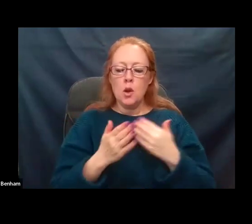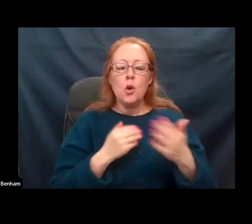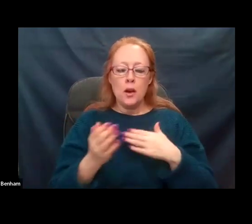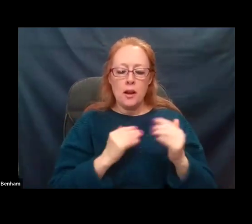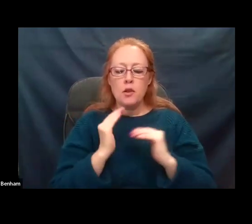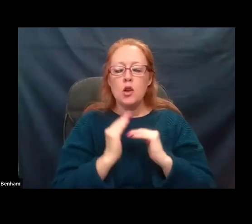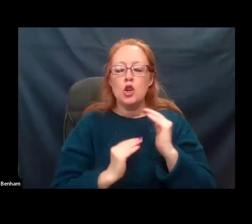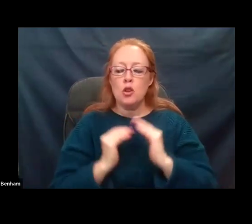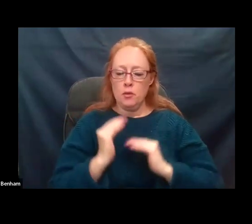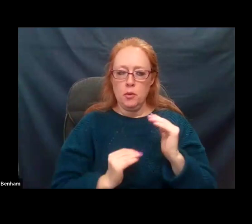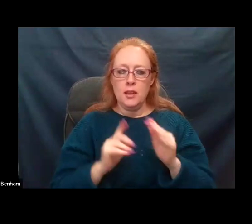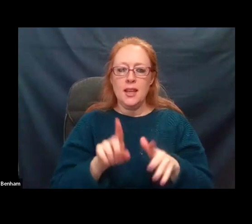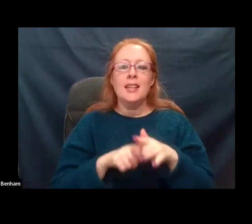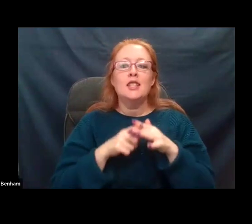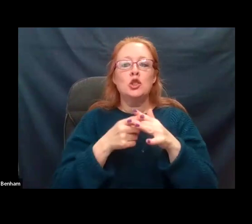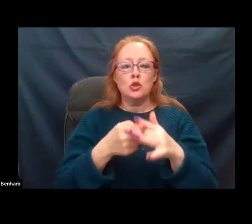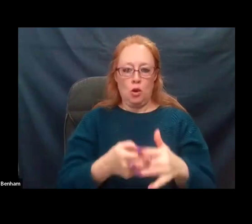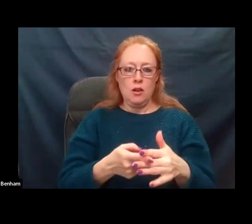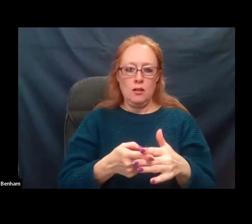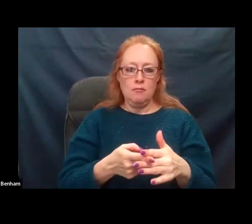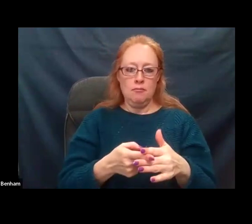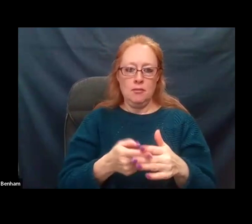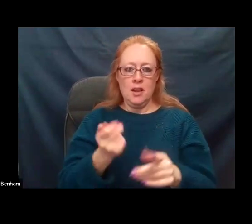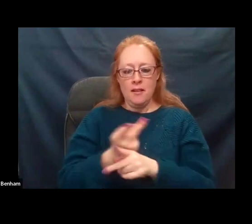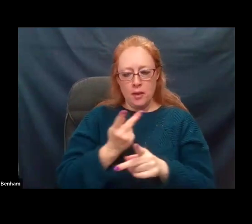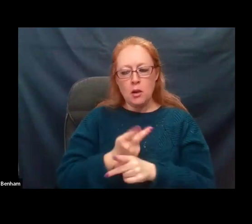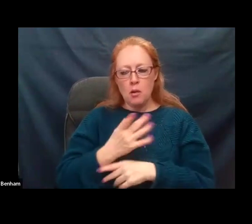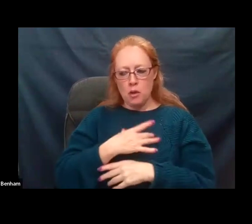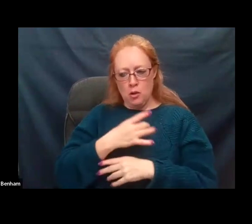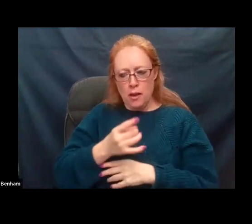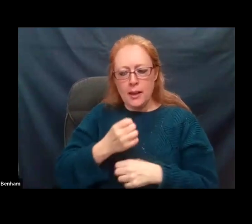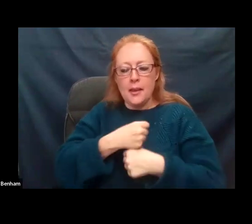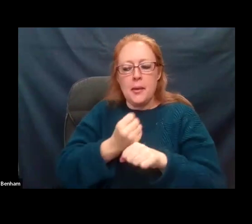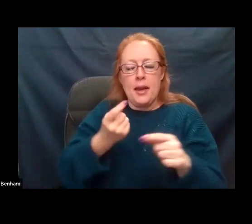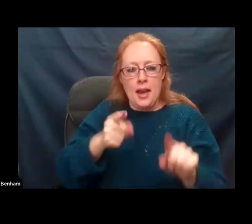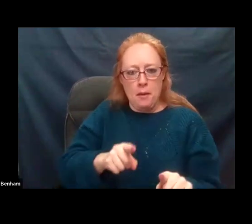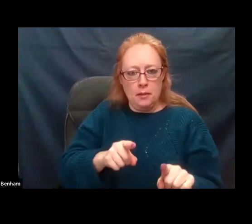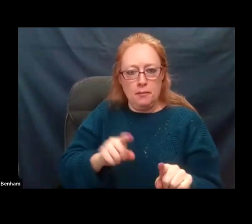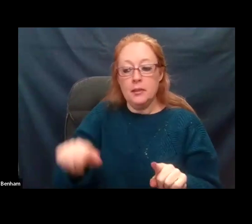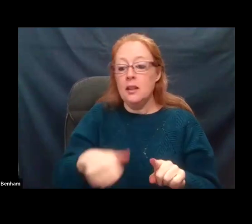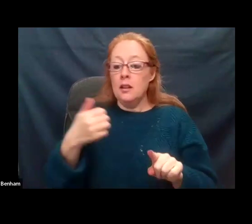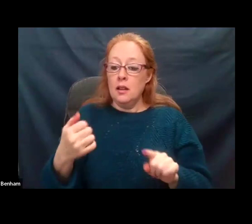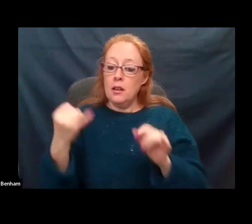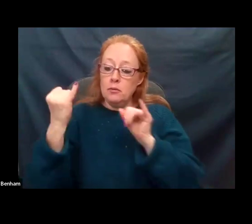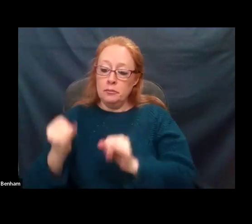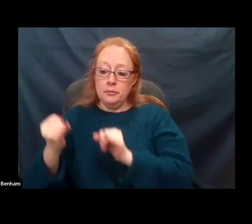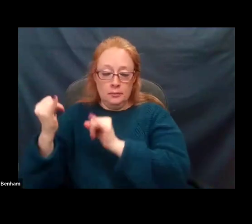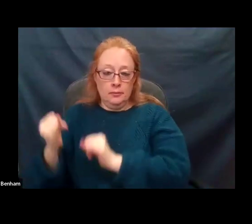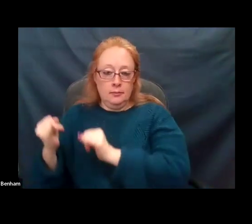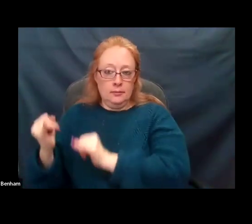I mean whatever your comfort zone is just get started. Just figure out your peace and make that happen.